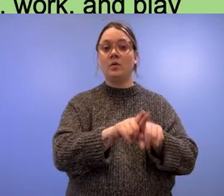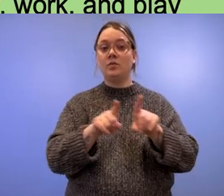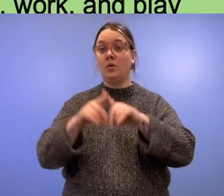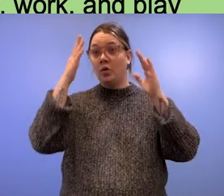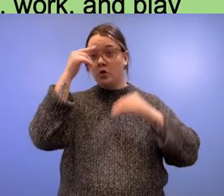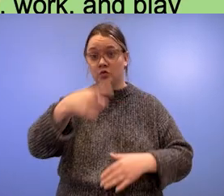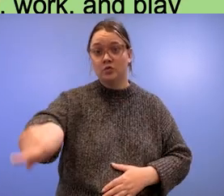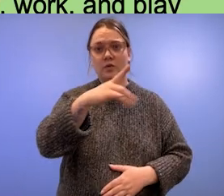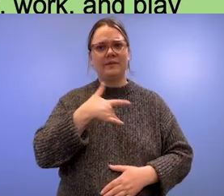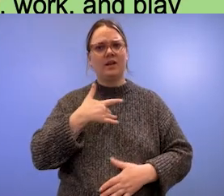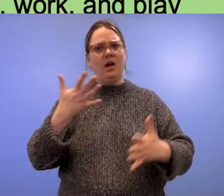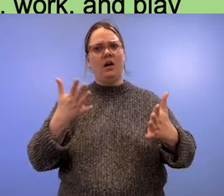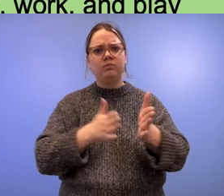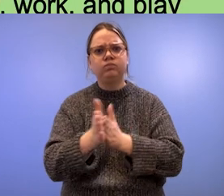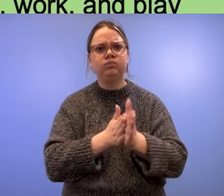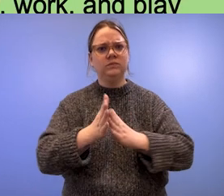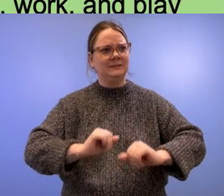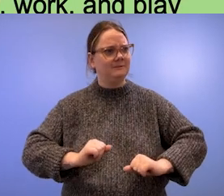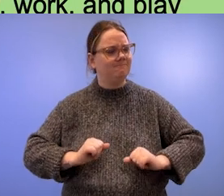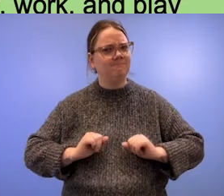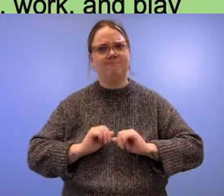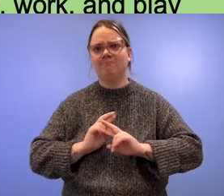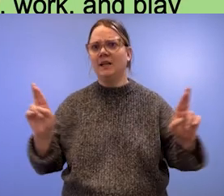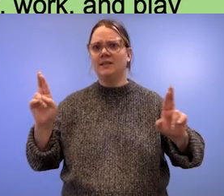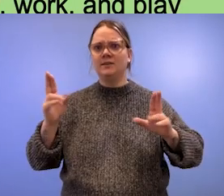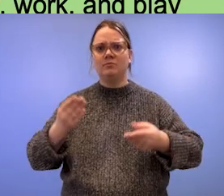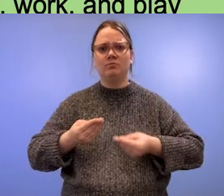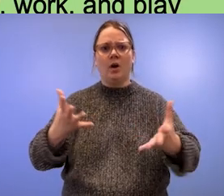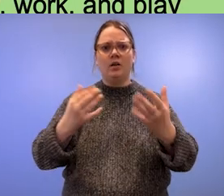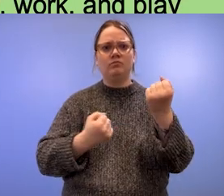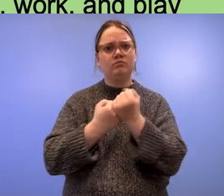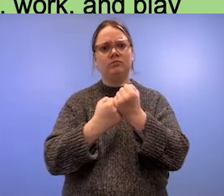be accessibility, confident employers. and we recognize the importance of reflection